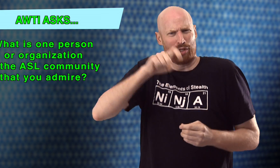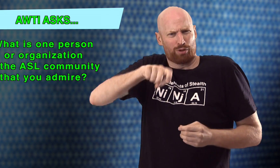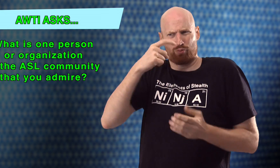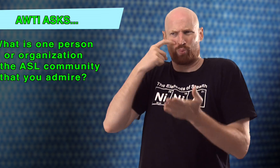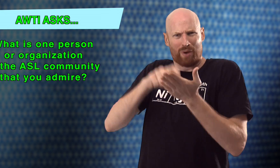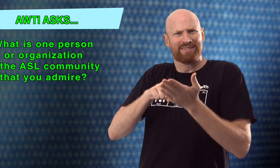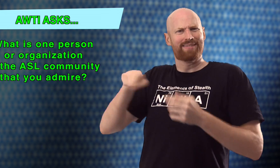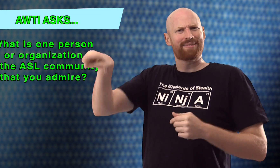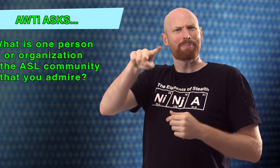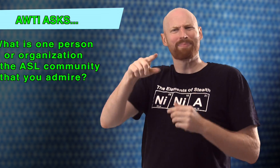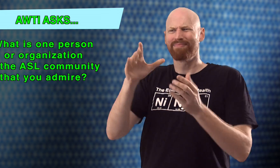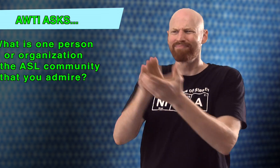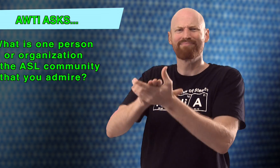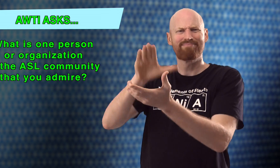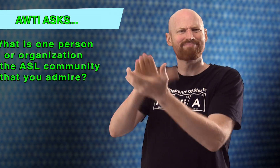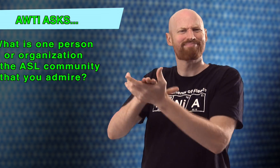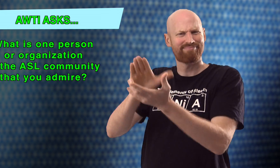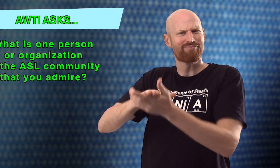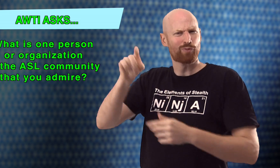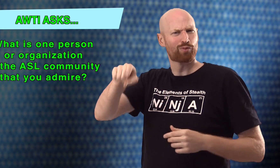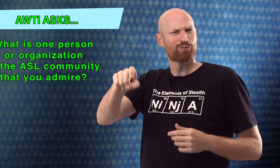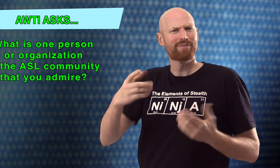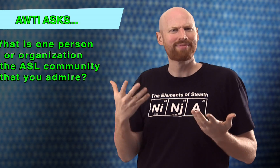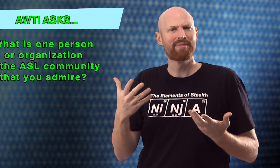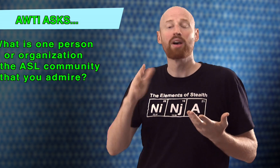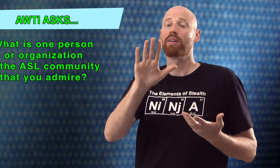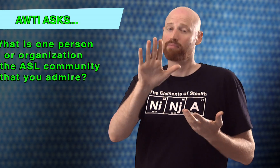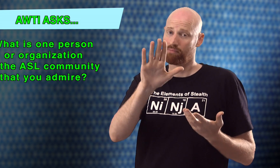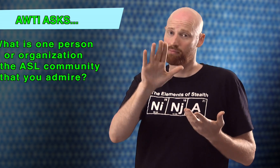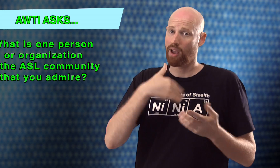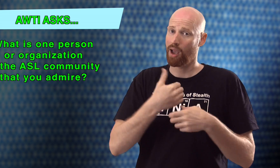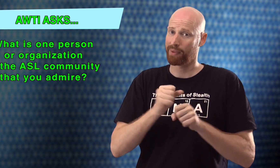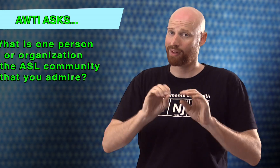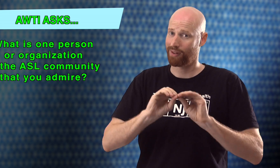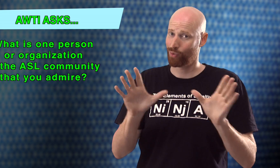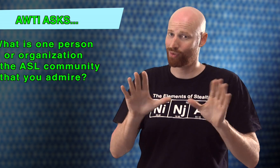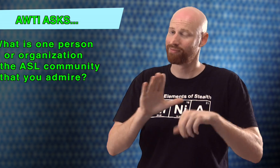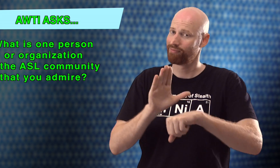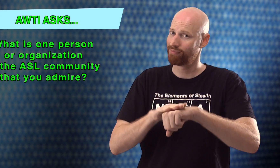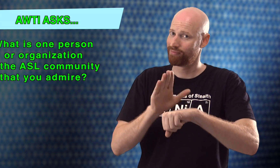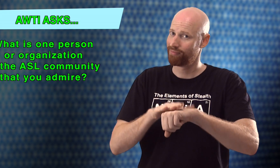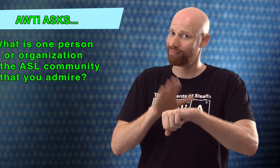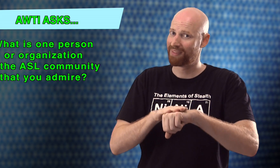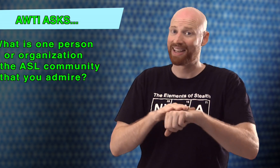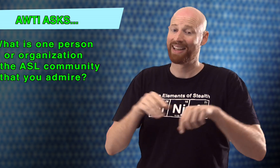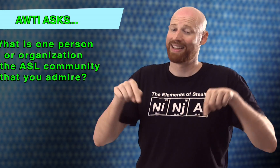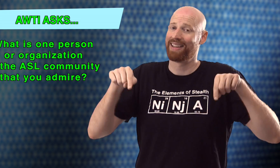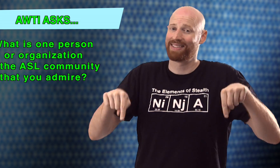organizations and we should really recognize them for their efforts. Now, let me make it clear just as a warning: